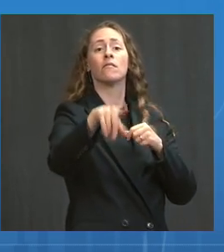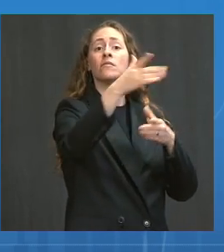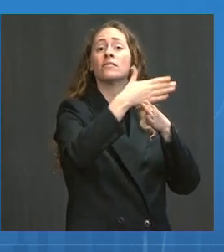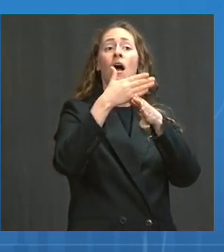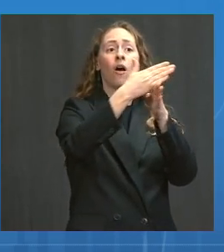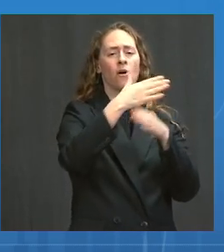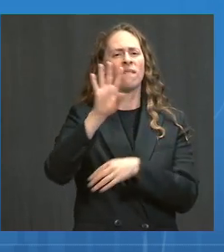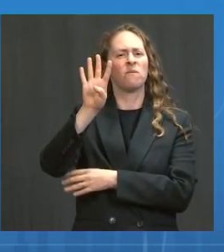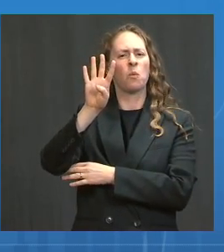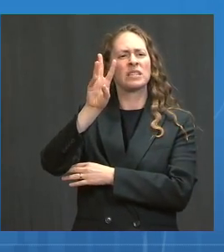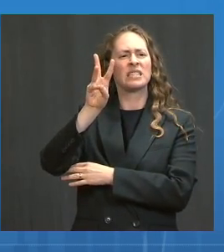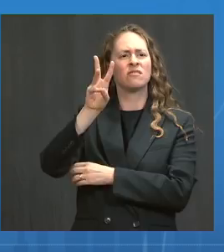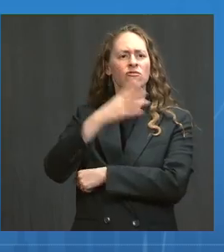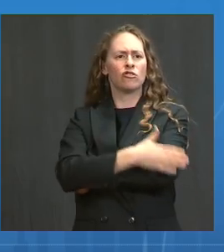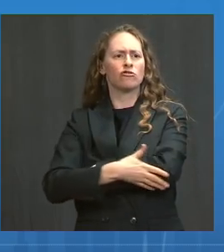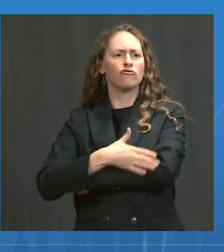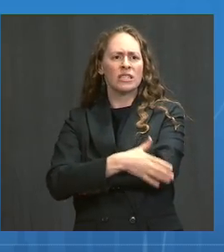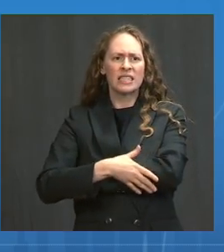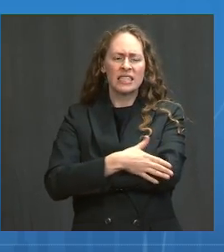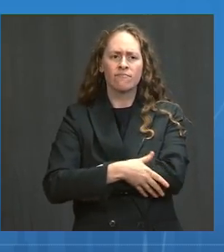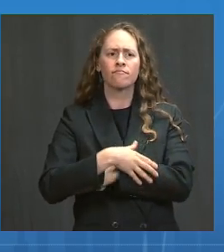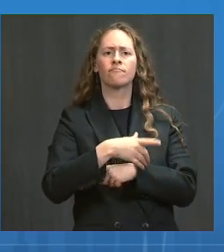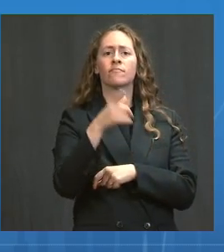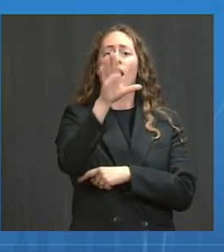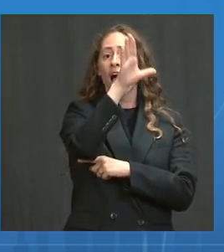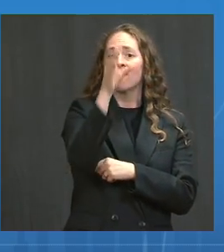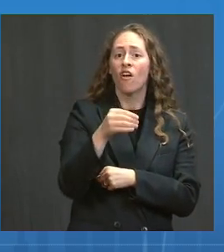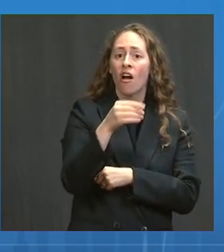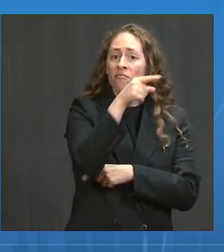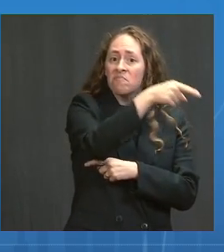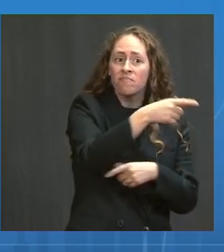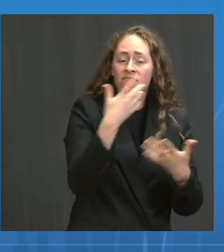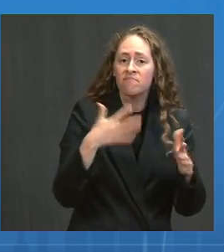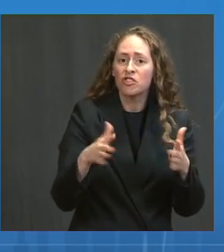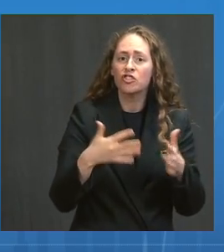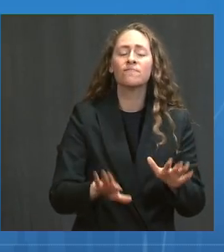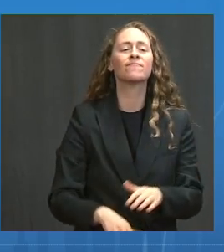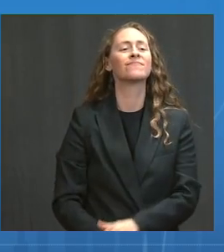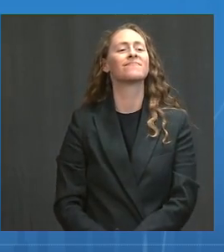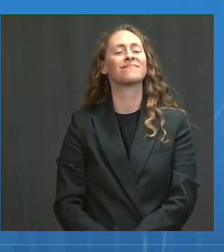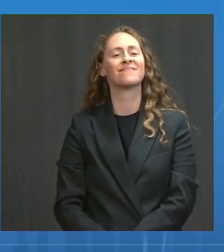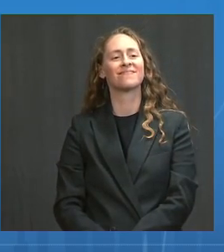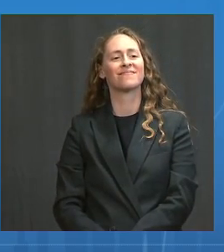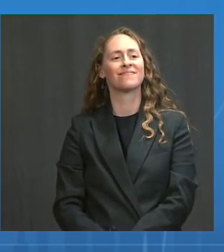and CARICOM through a combination of bilateral sharing and sharing through COVAX.